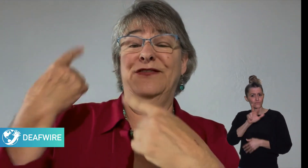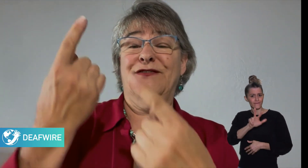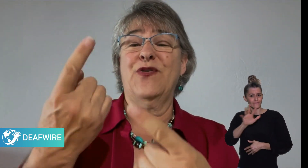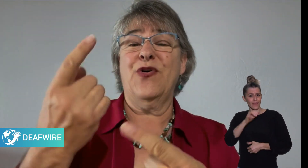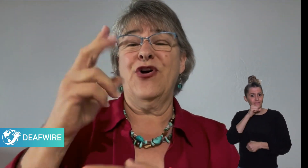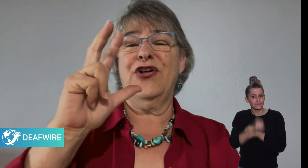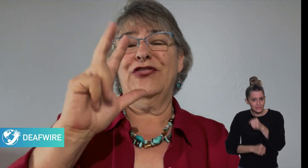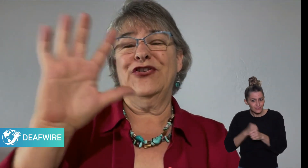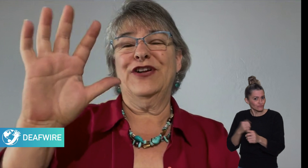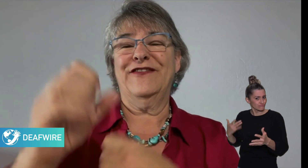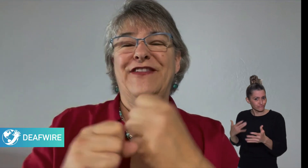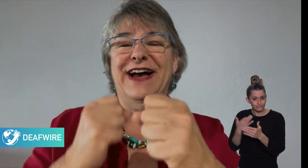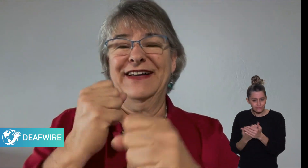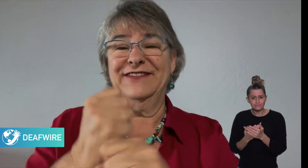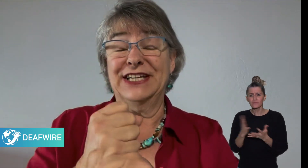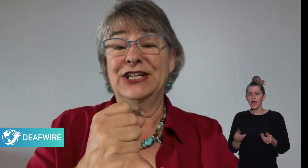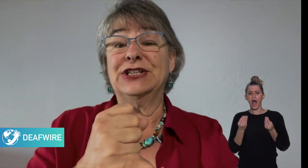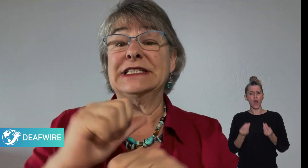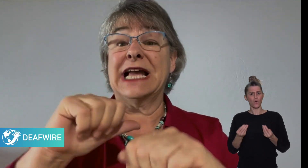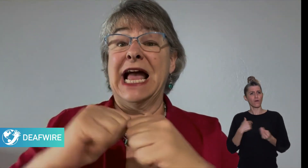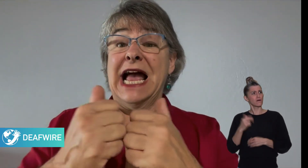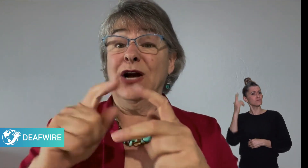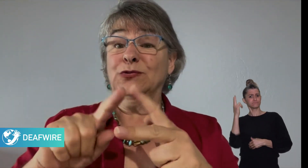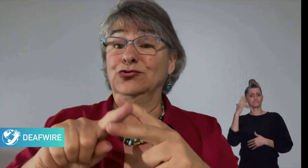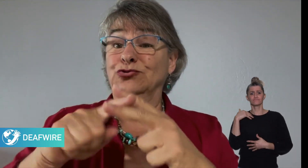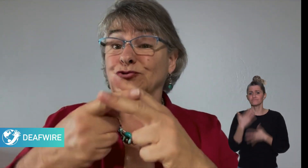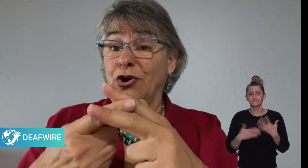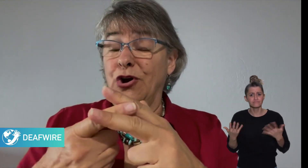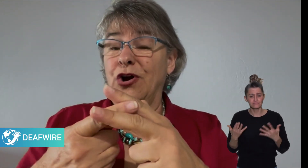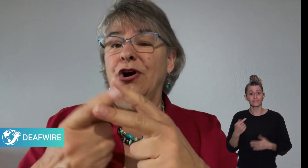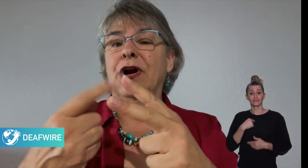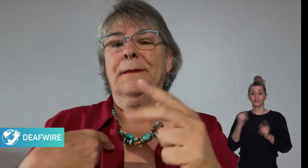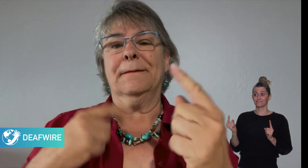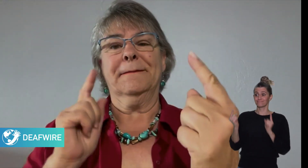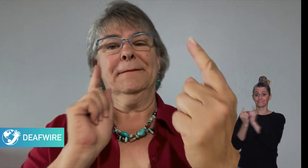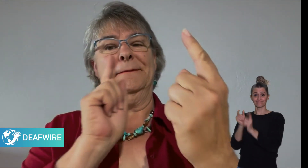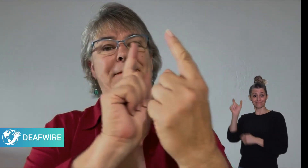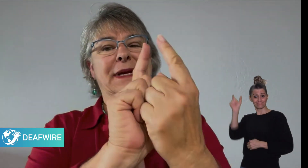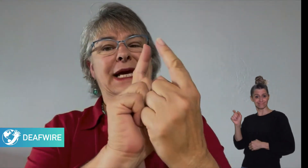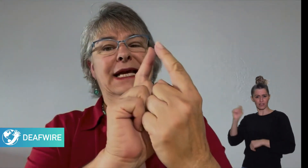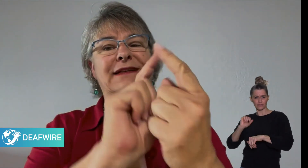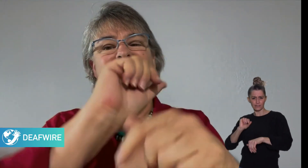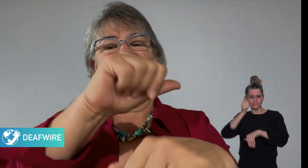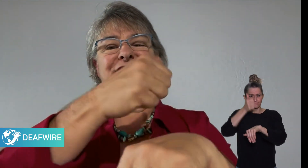I have worked as a CODA Counselor for the last 35 years.